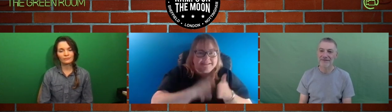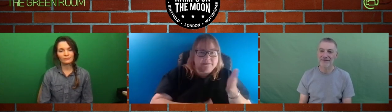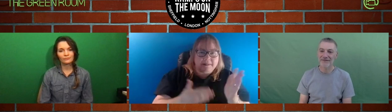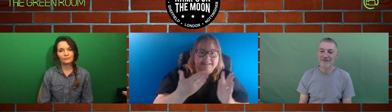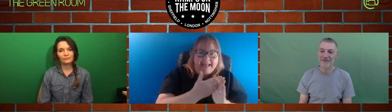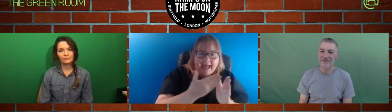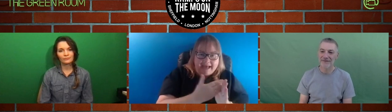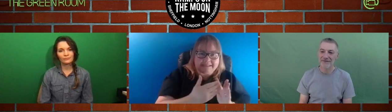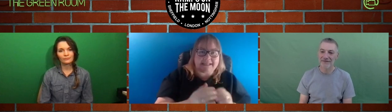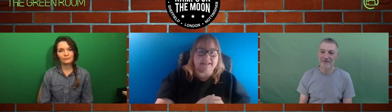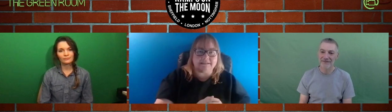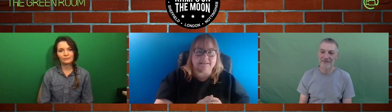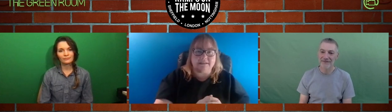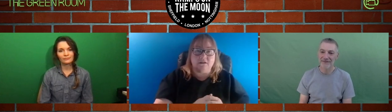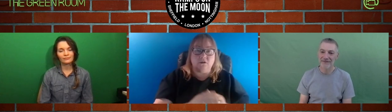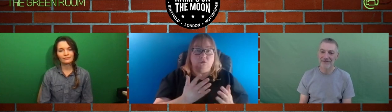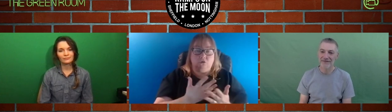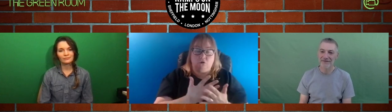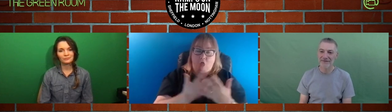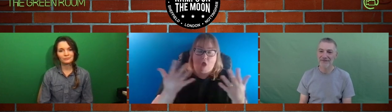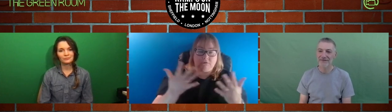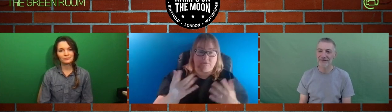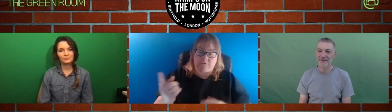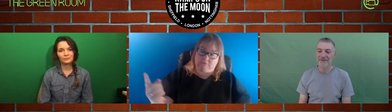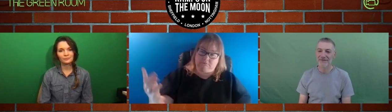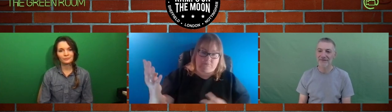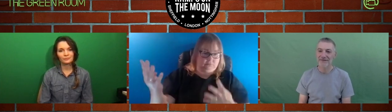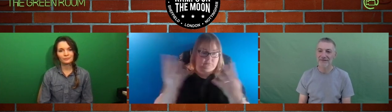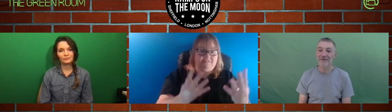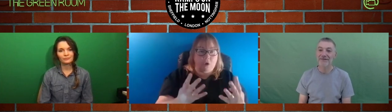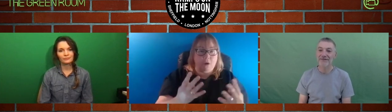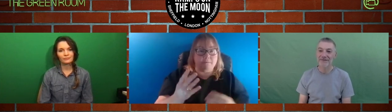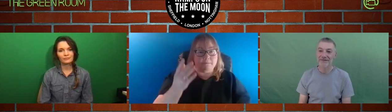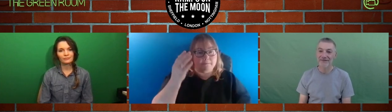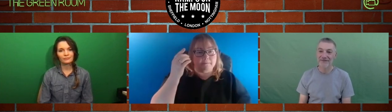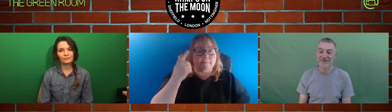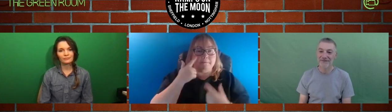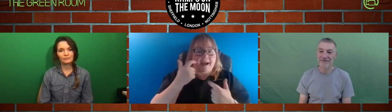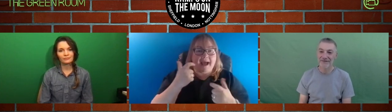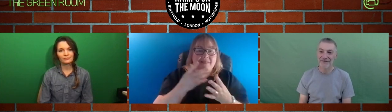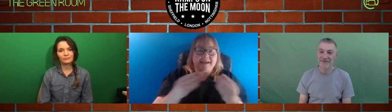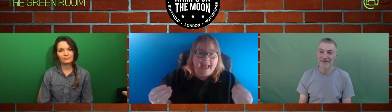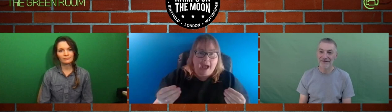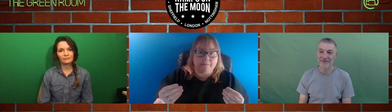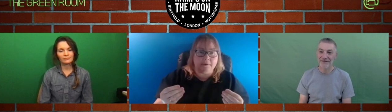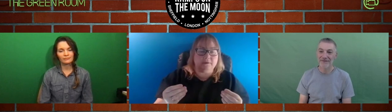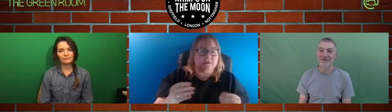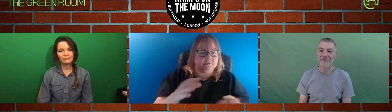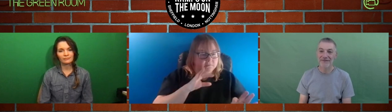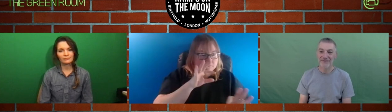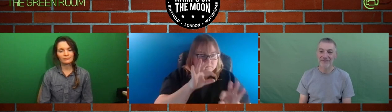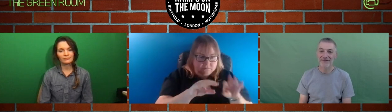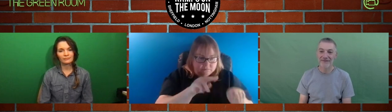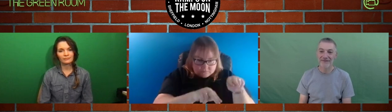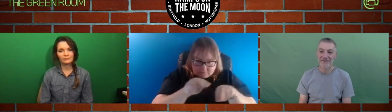had a similar thing there was lots of people that auditioned from Mind the Gap and then one actor got the part but it's still